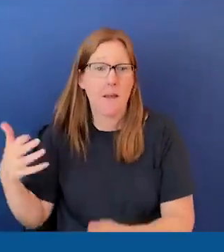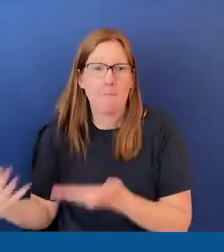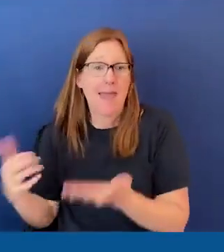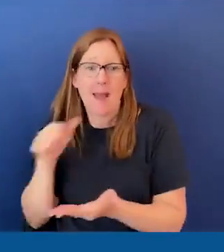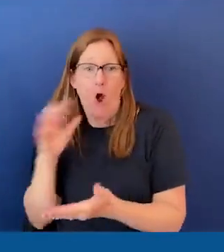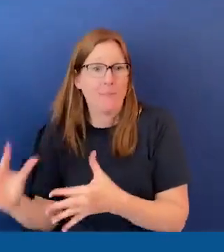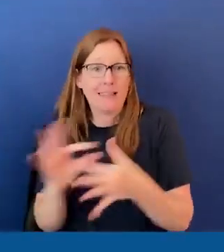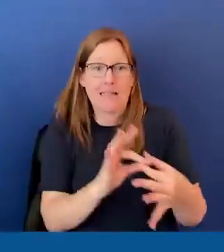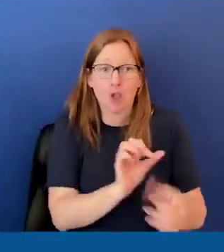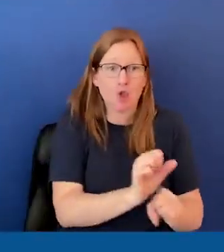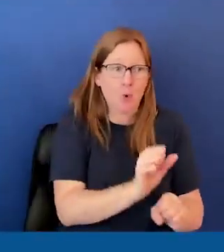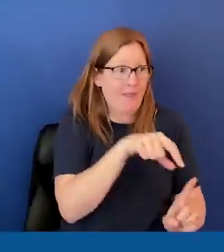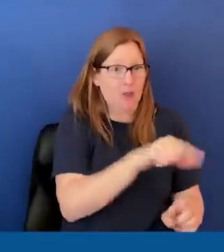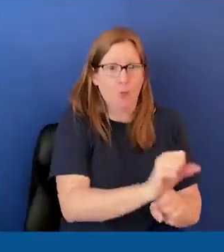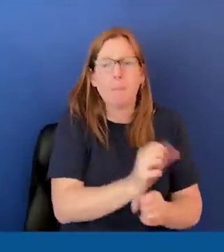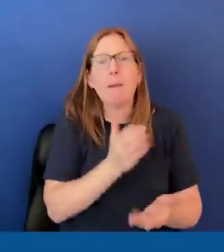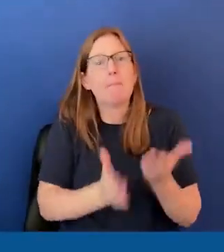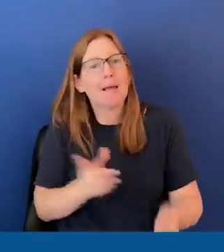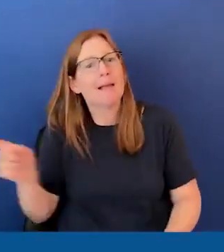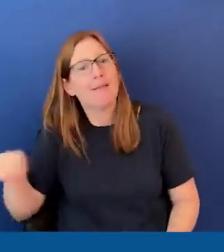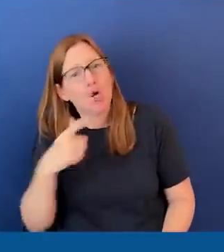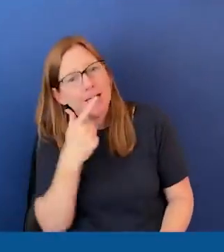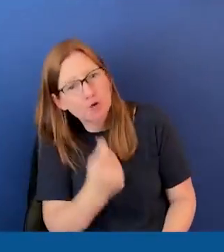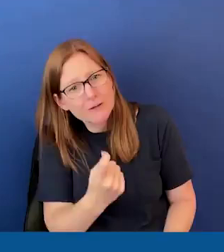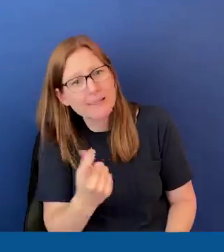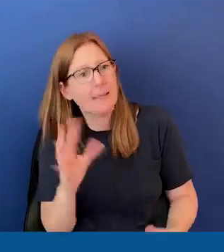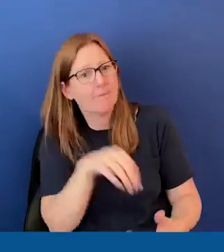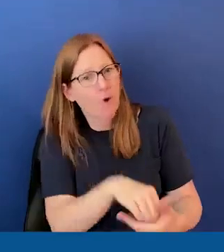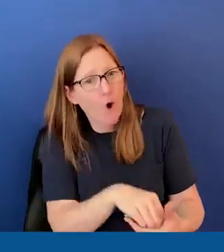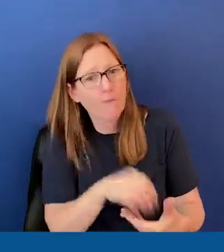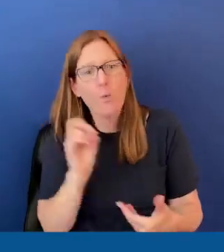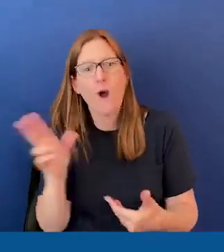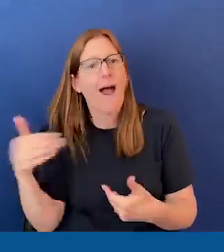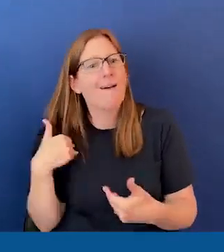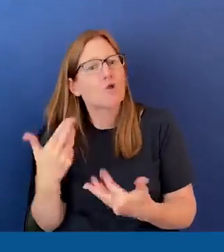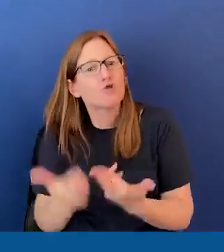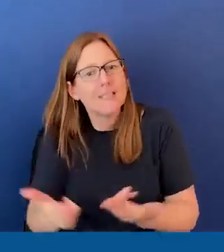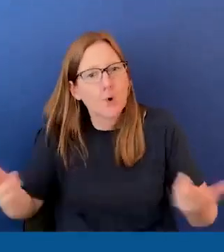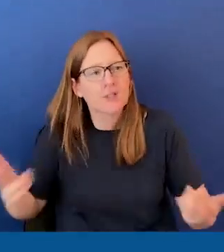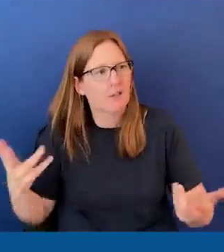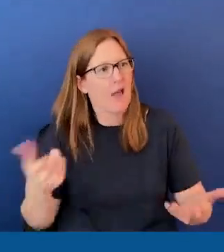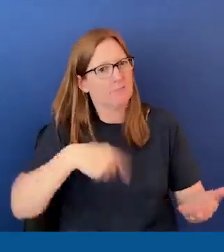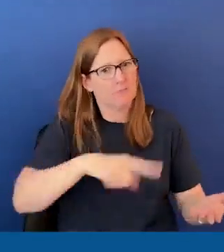but may have some kind of interest or resources to bring to a solution.